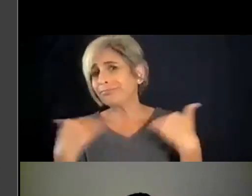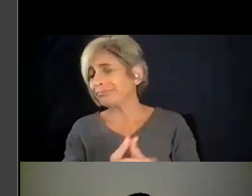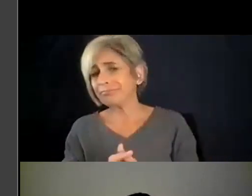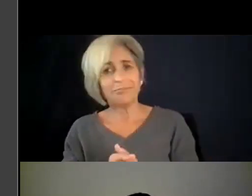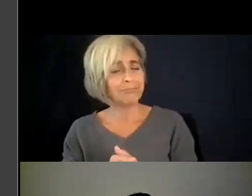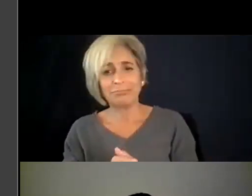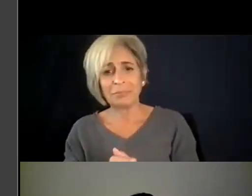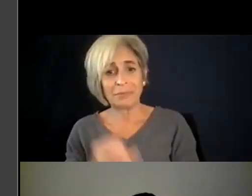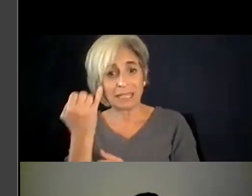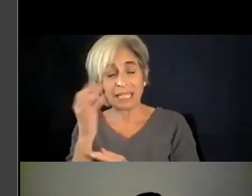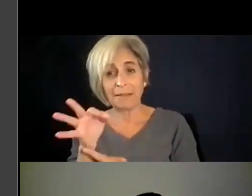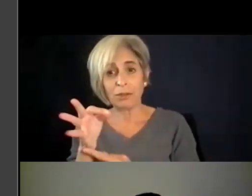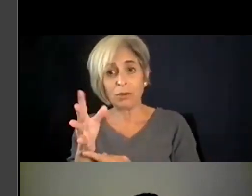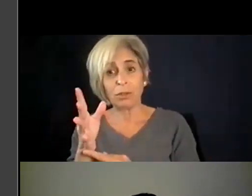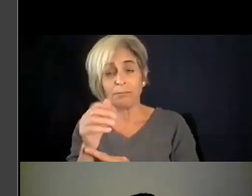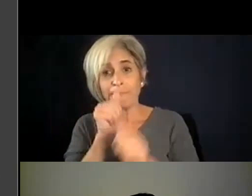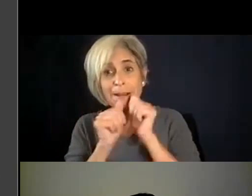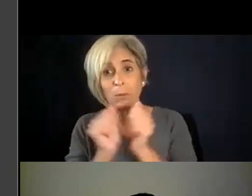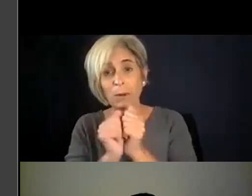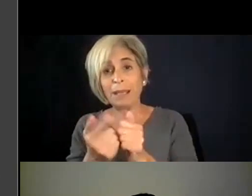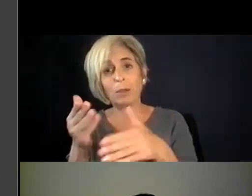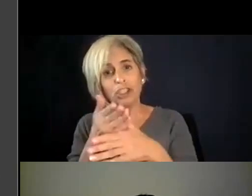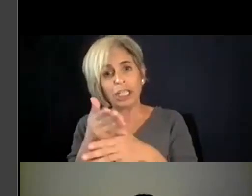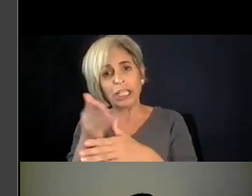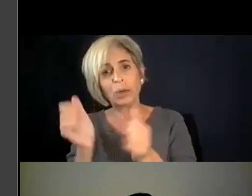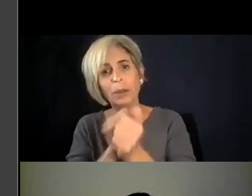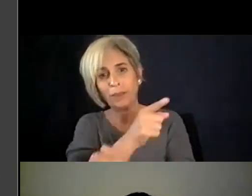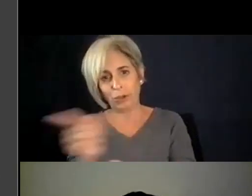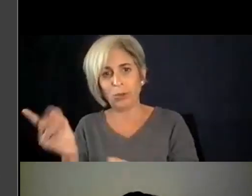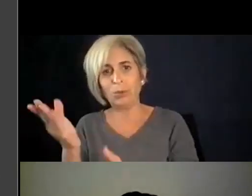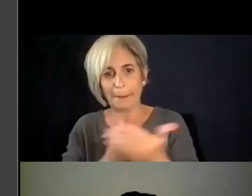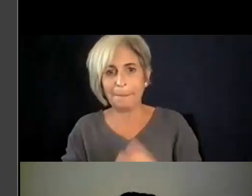you will bear with me I'd love to share some of them with you the first is that